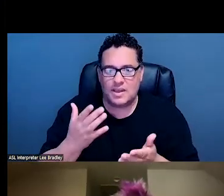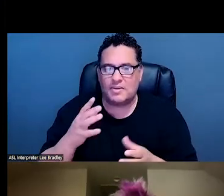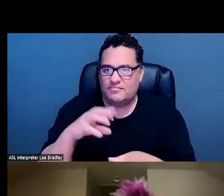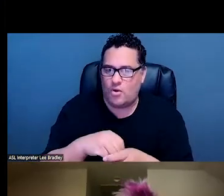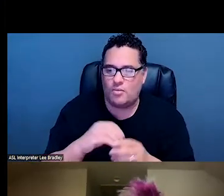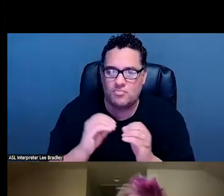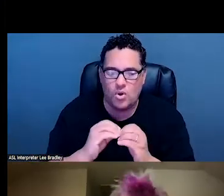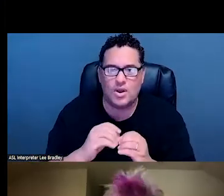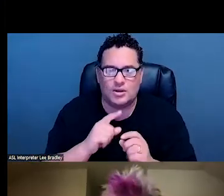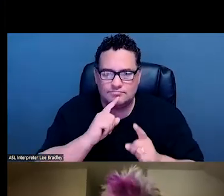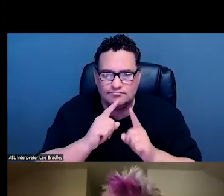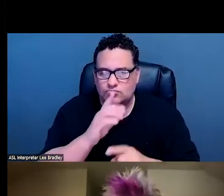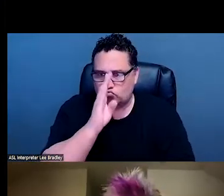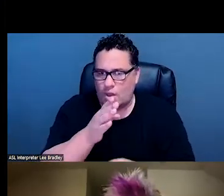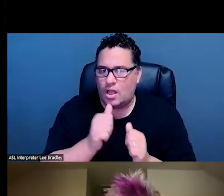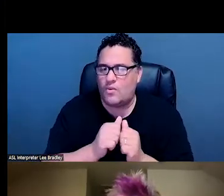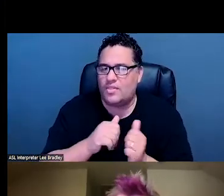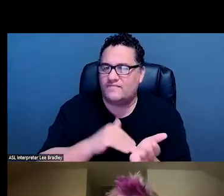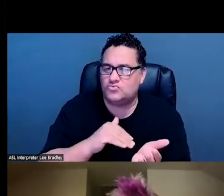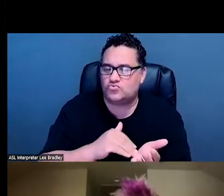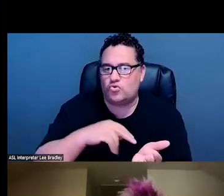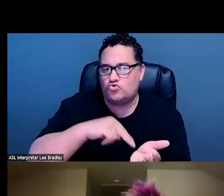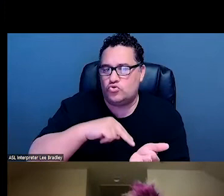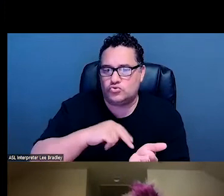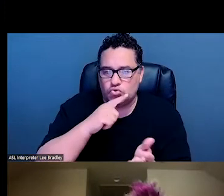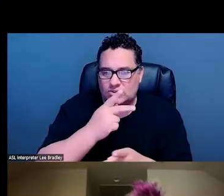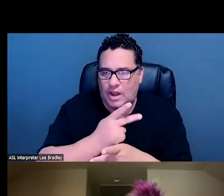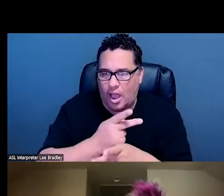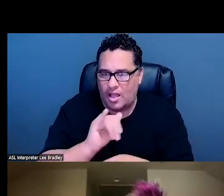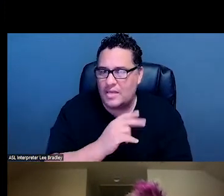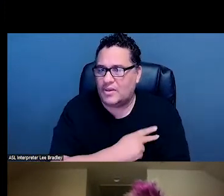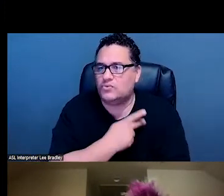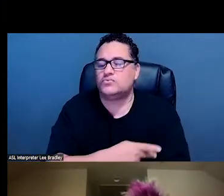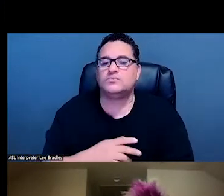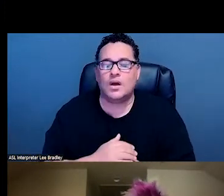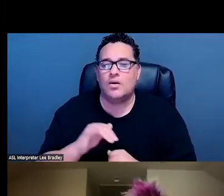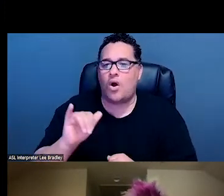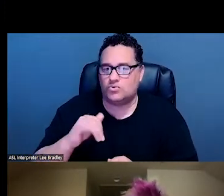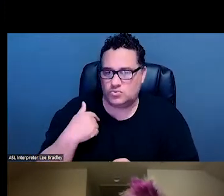THE PHYSICIAN OR NURSE TAKING CARE OF THE PATIENT. AND THEN, WE DO MAKE, AS I SAID BEFORE, MULTIPLE